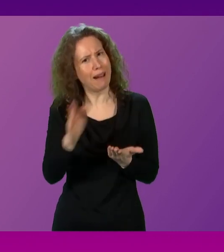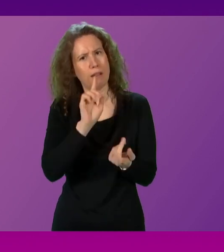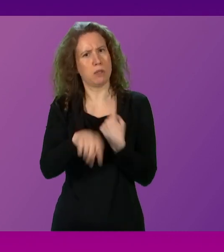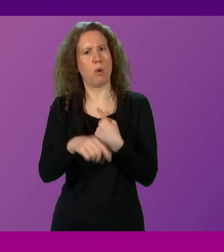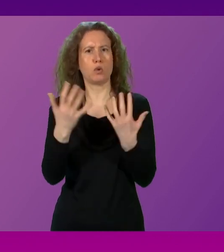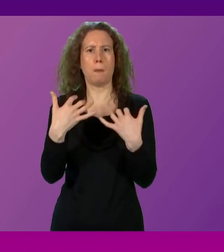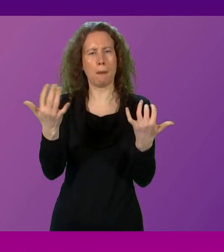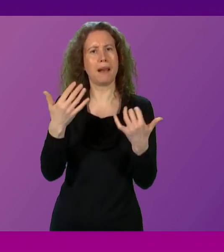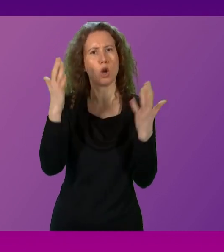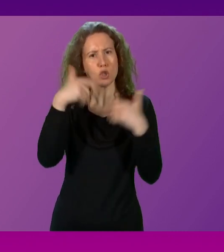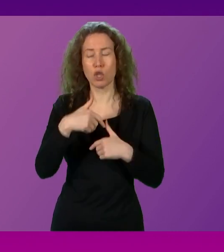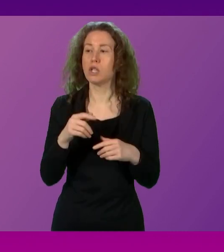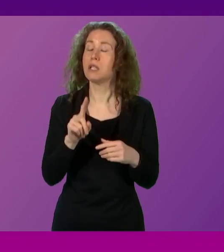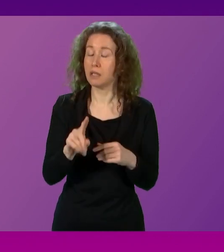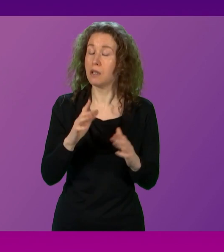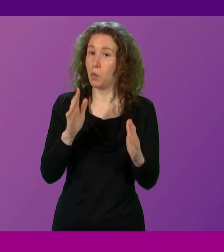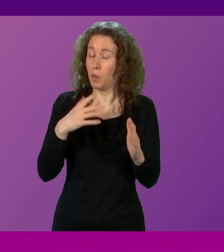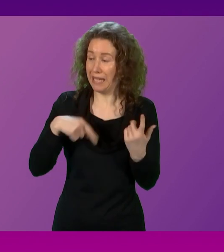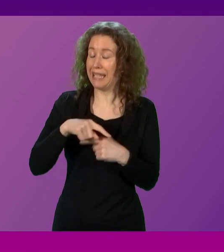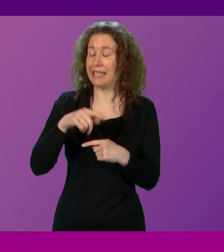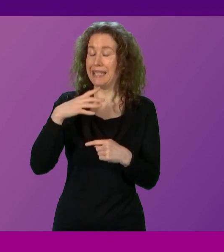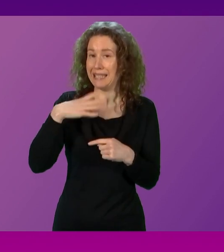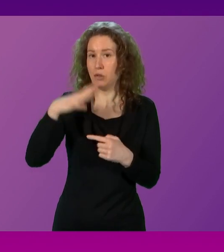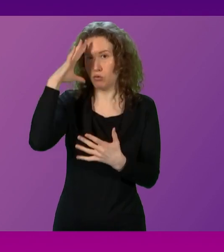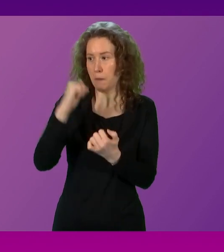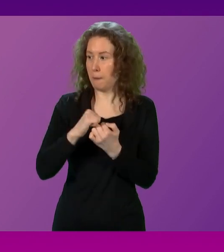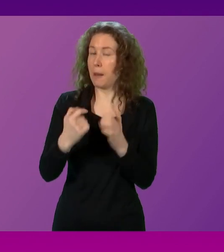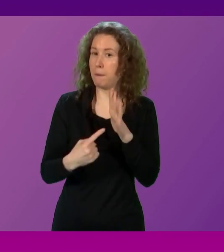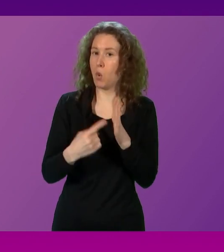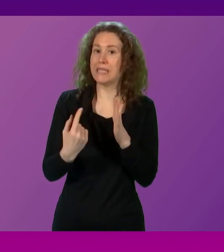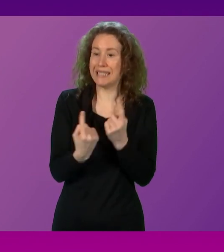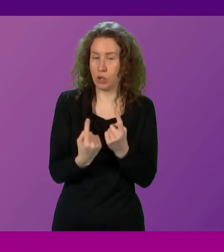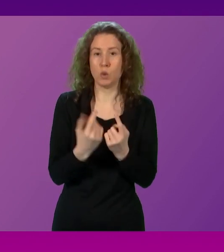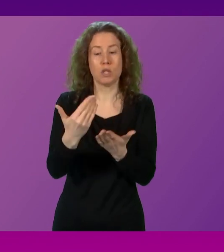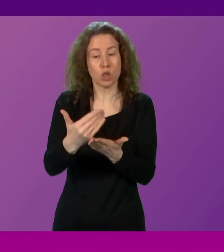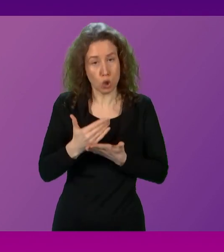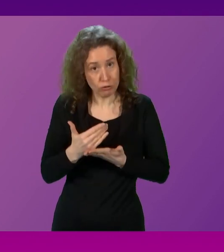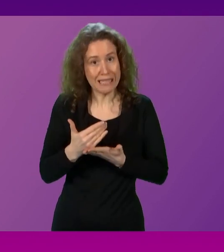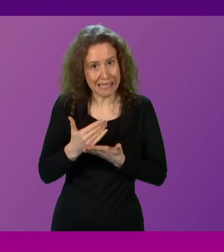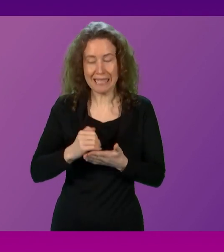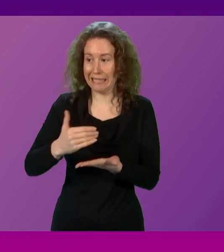allowing—having regard to important issues of security and safety—the Scottish Prison Service